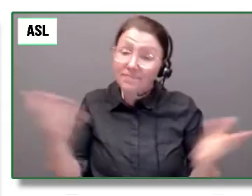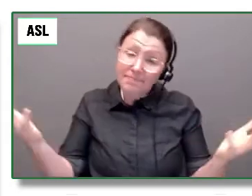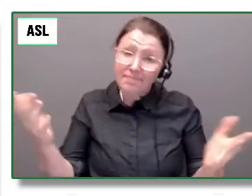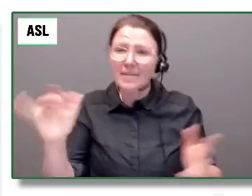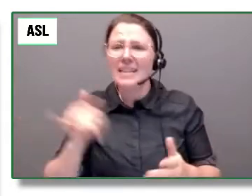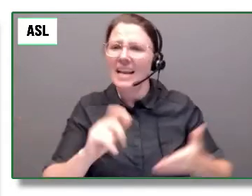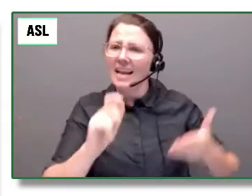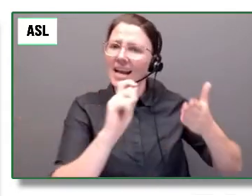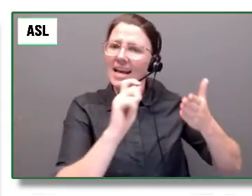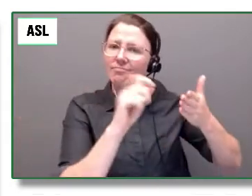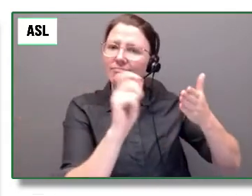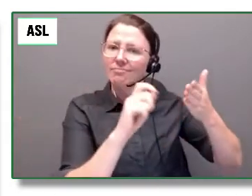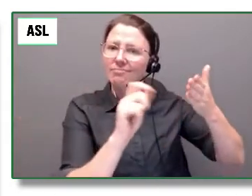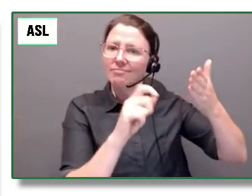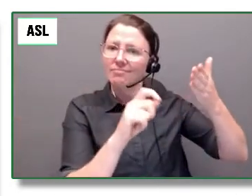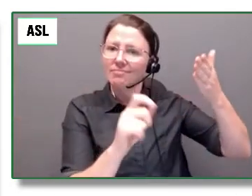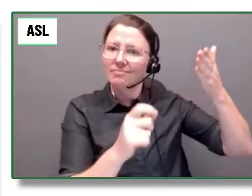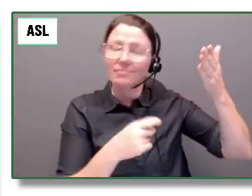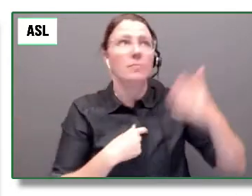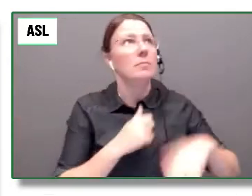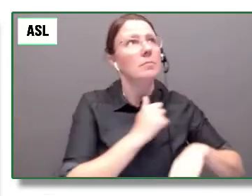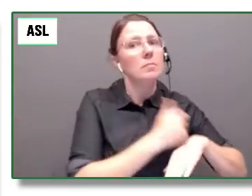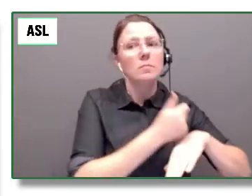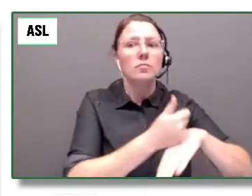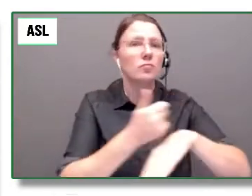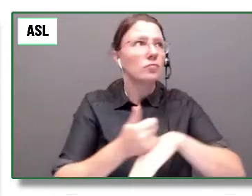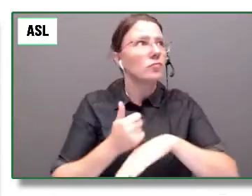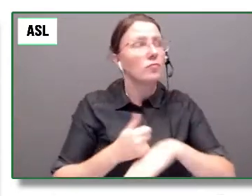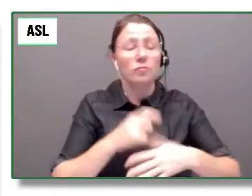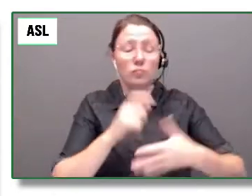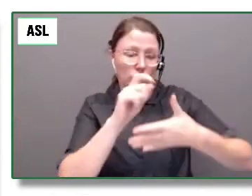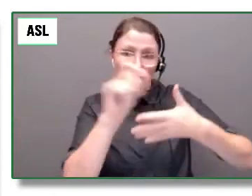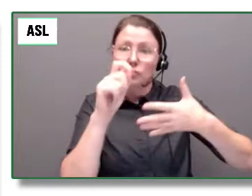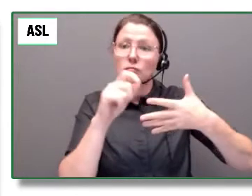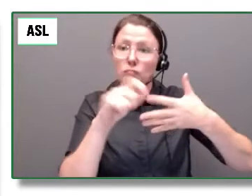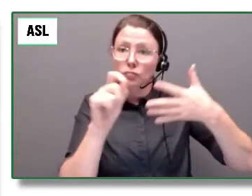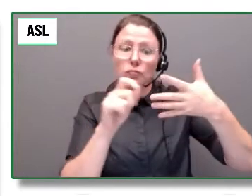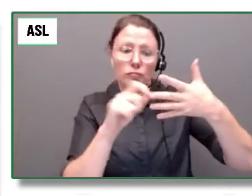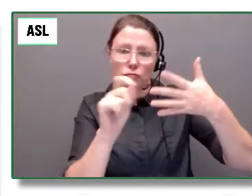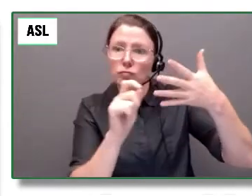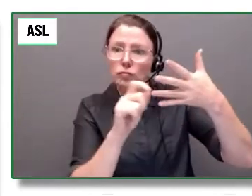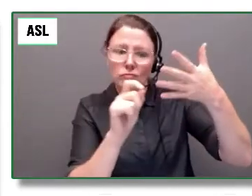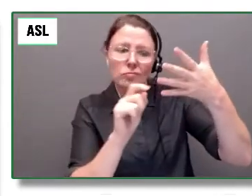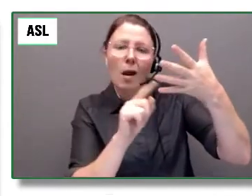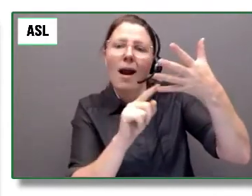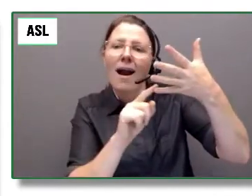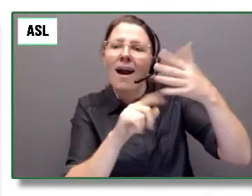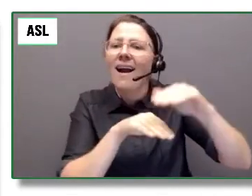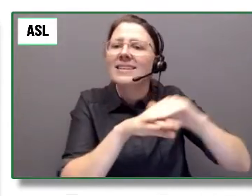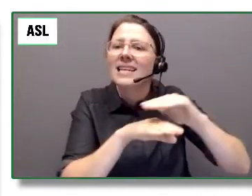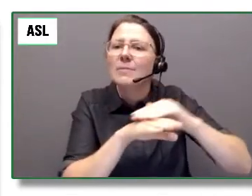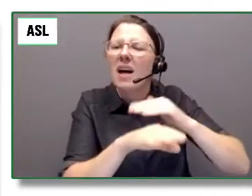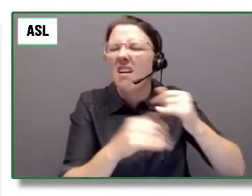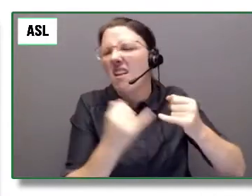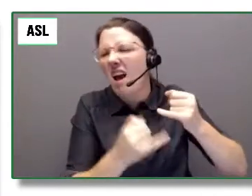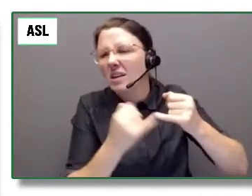everything you need to do and accessibility might be one of those things on that list. Tt's like the grab bar that you see in